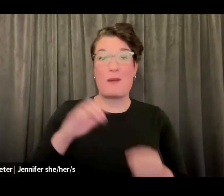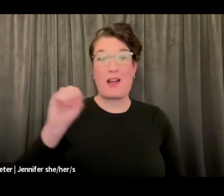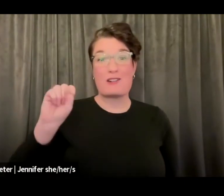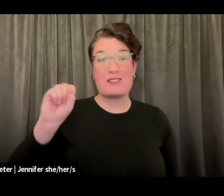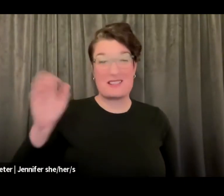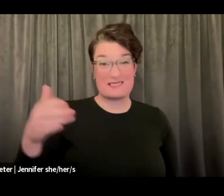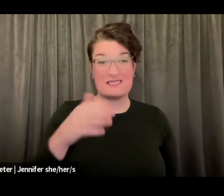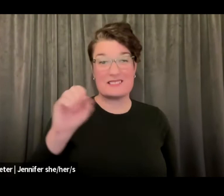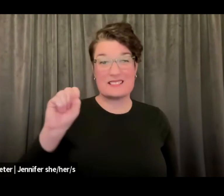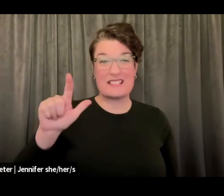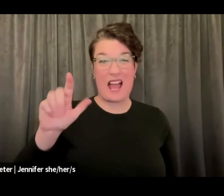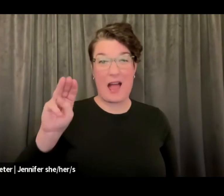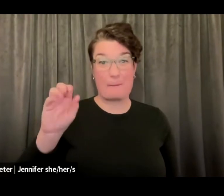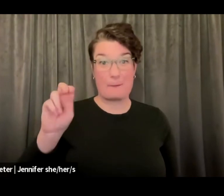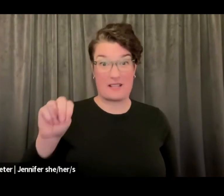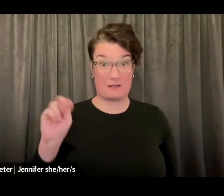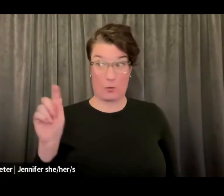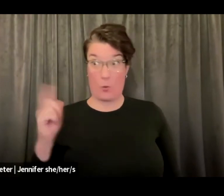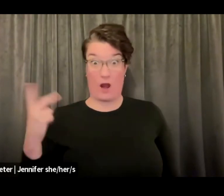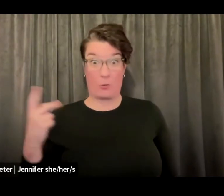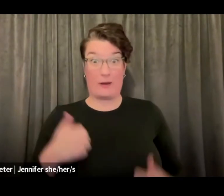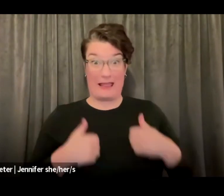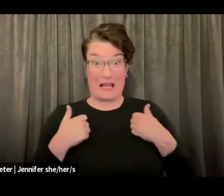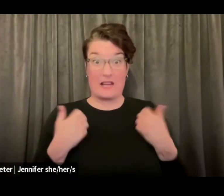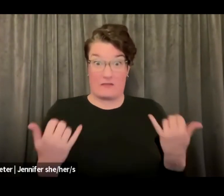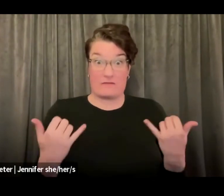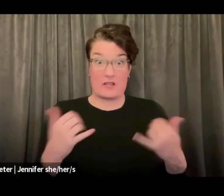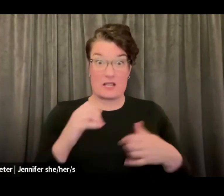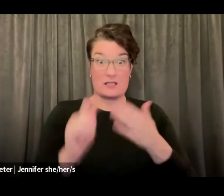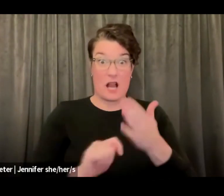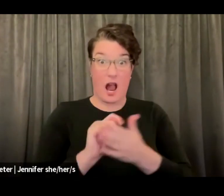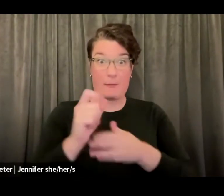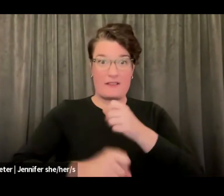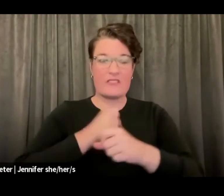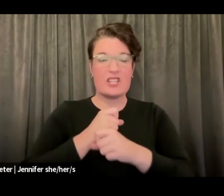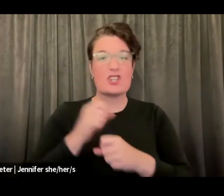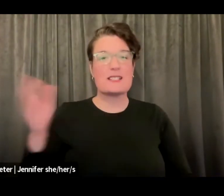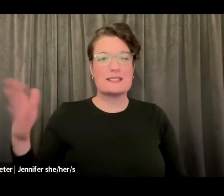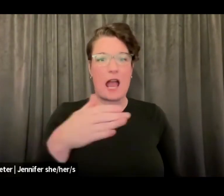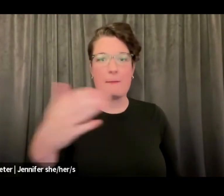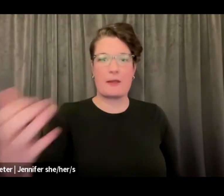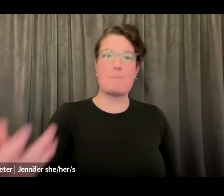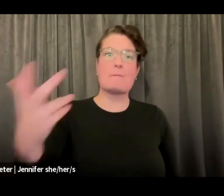Like this is the time where we live, that the salmon come back from the ocean